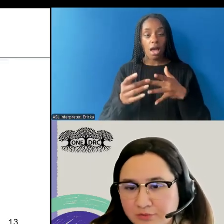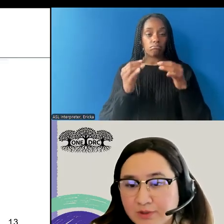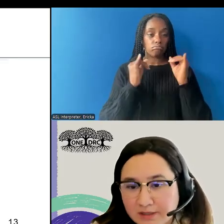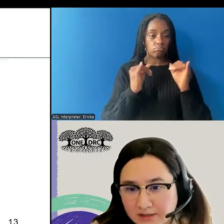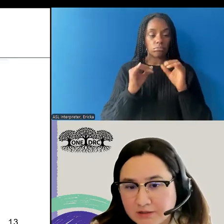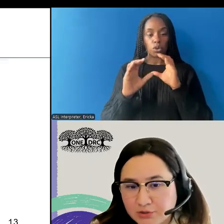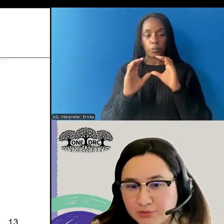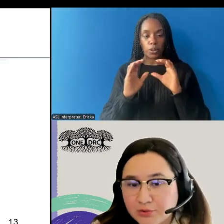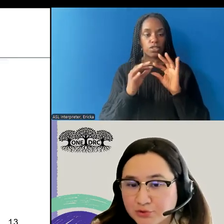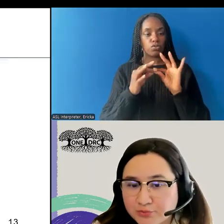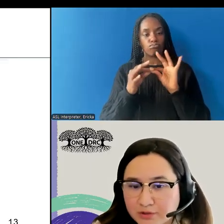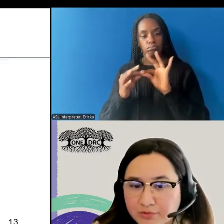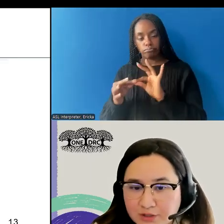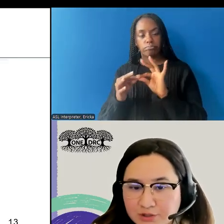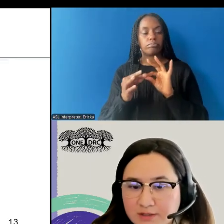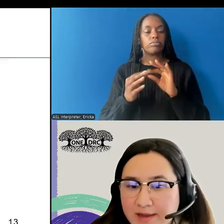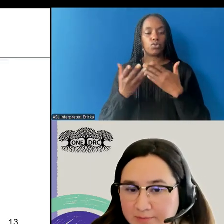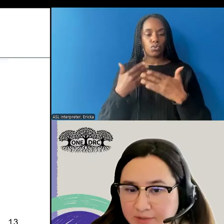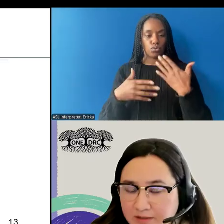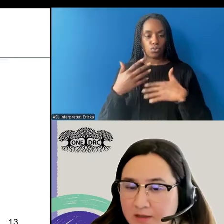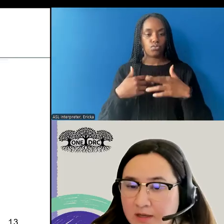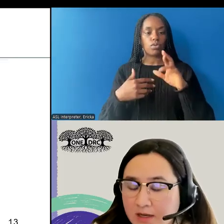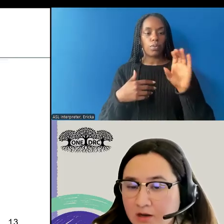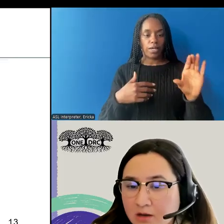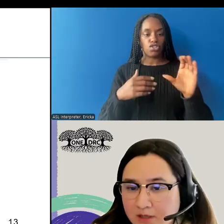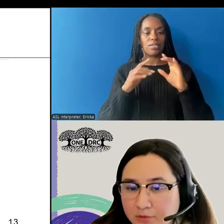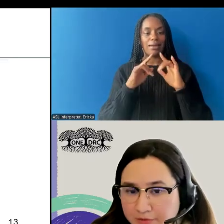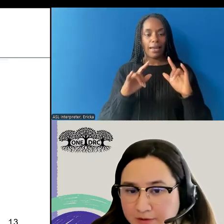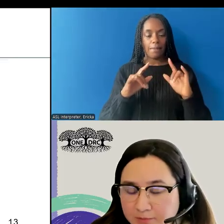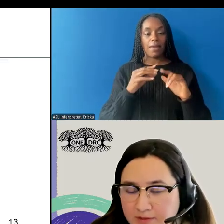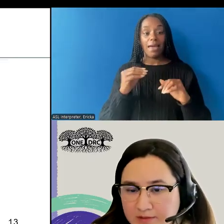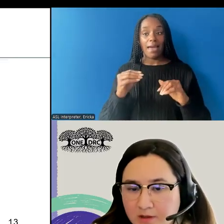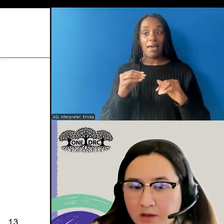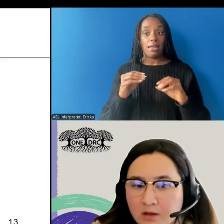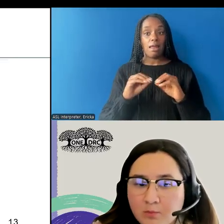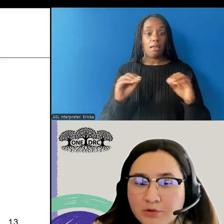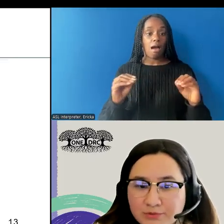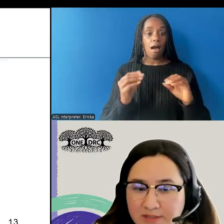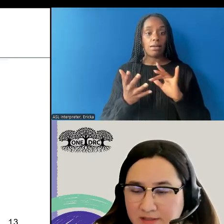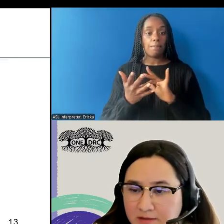related to social recreation, camping and non-medical therapy. Most recent.